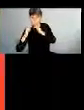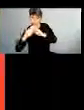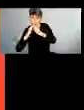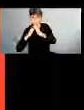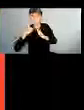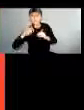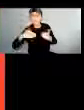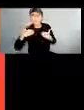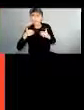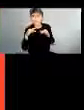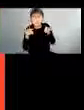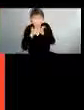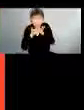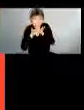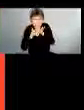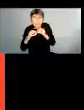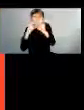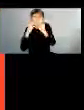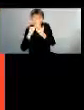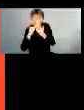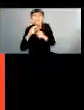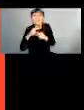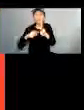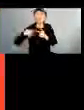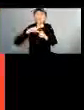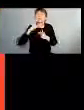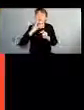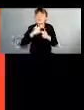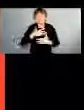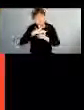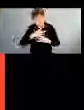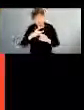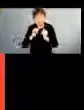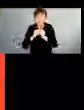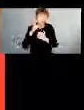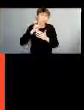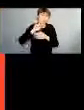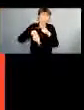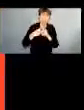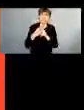can tell a meaningful story, you might also be interested in qualitive measures like audience